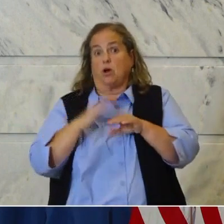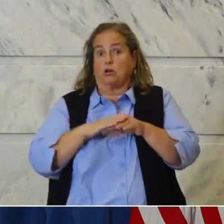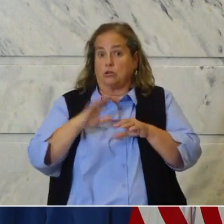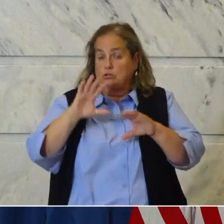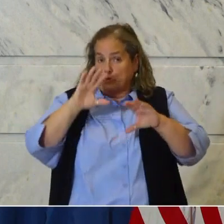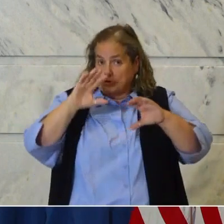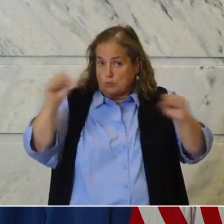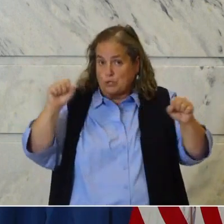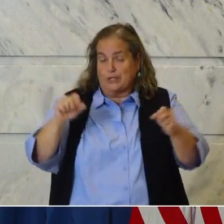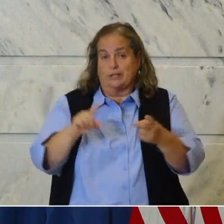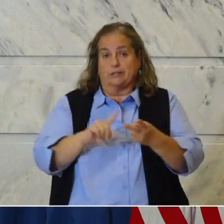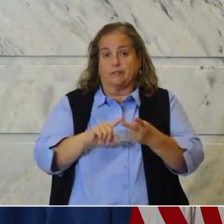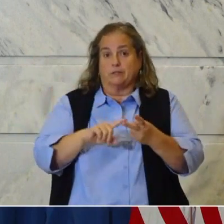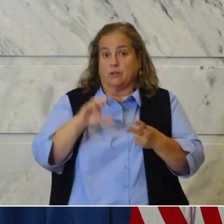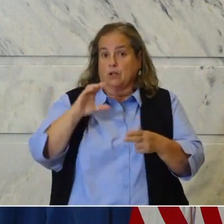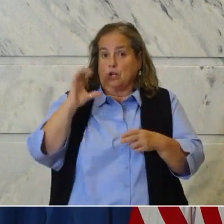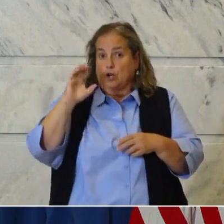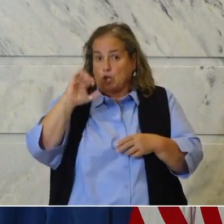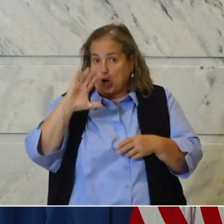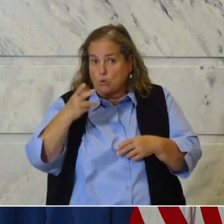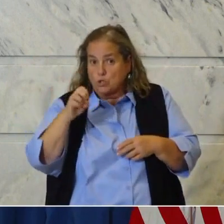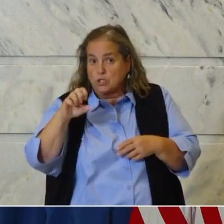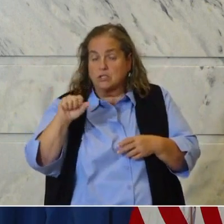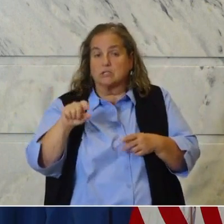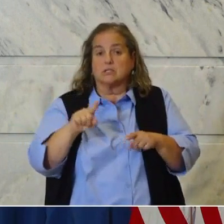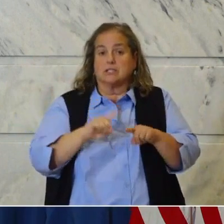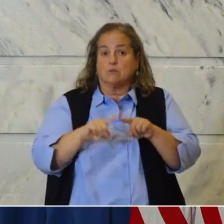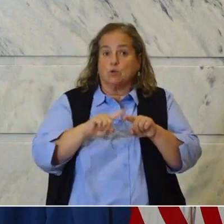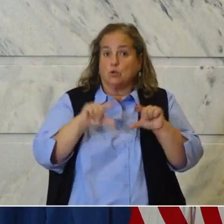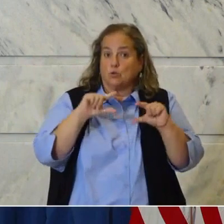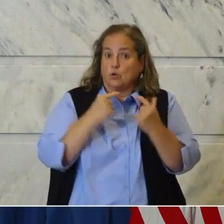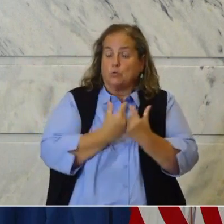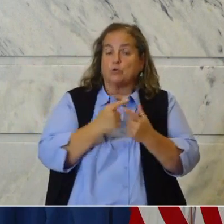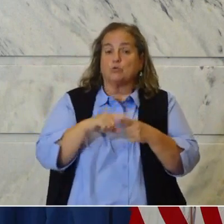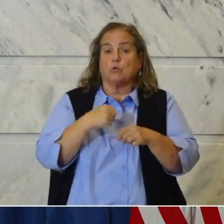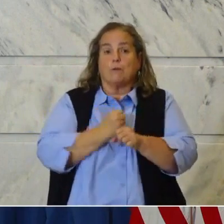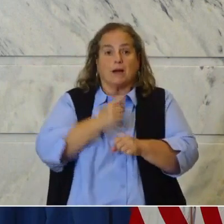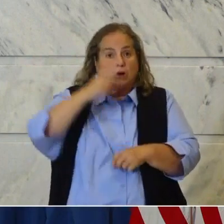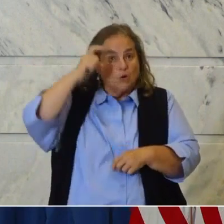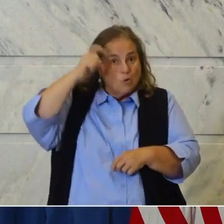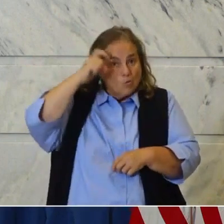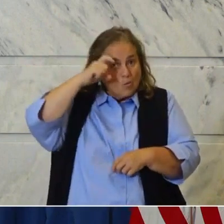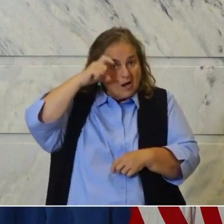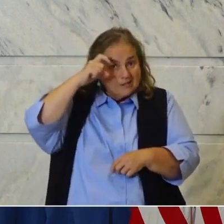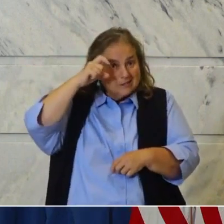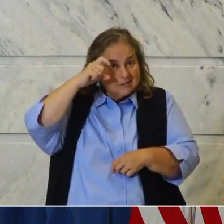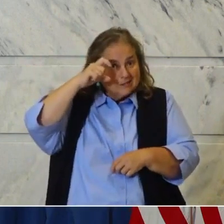coaches, on on the different groups to make the wisest decisions that they can.